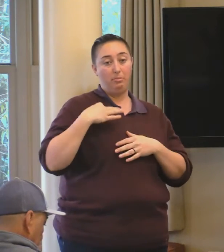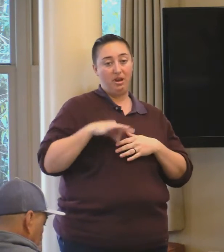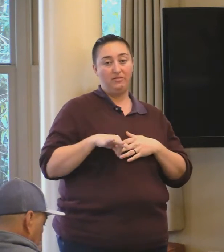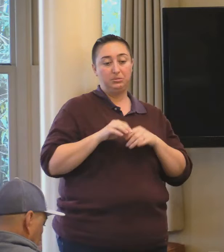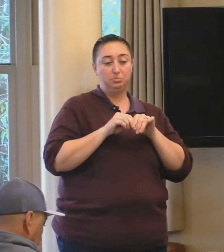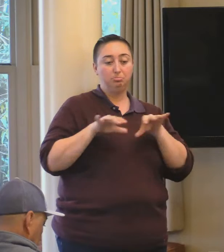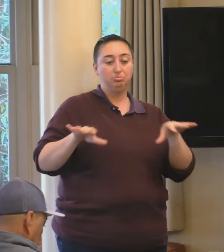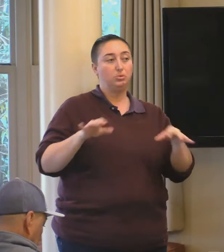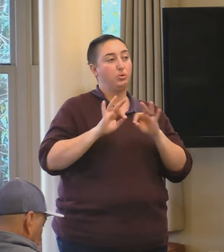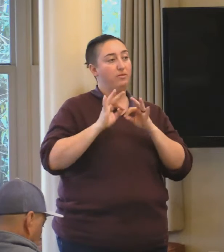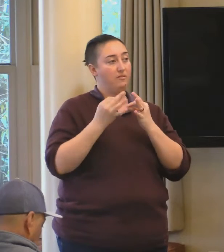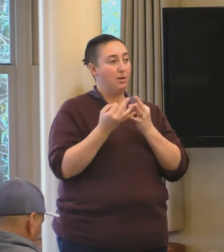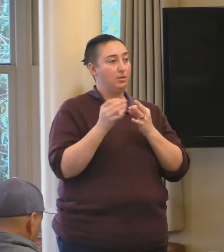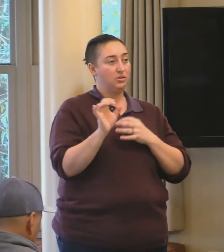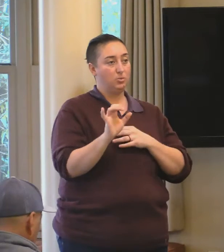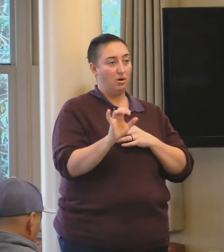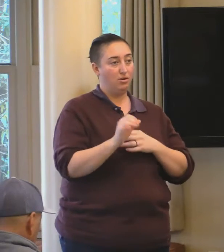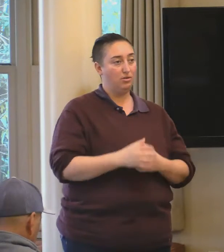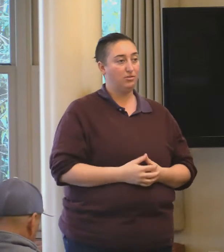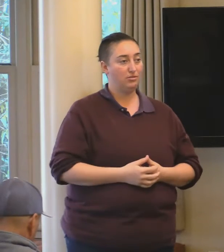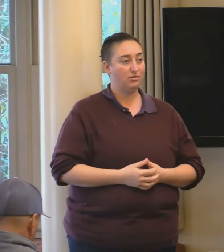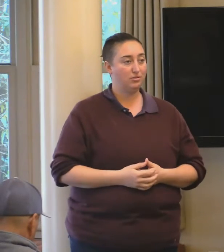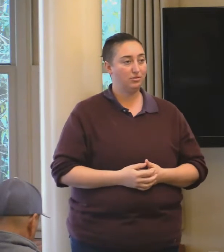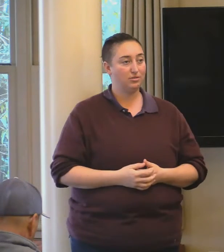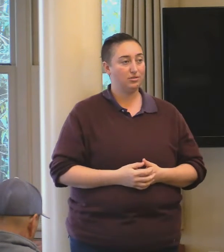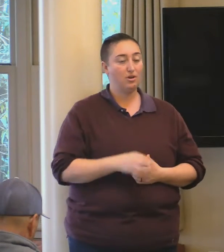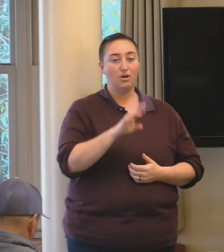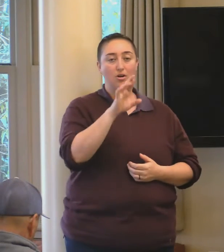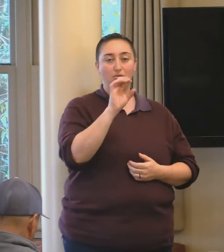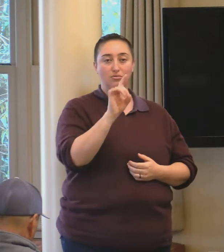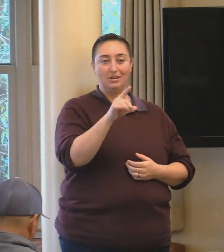One of the benefits are often the benefits extend to the family as well.